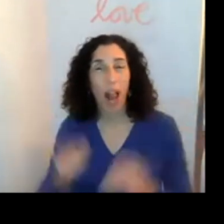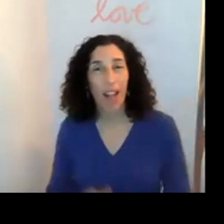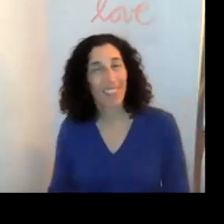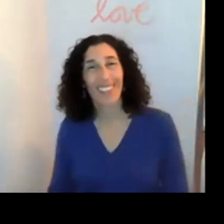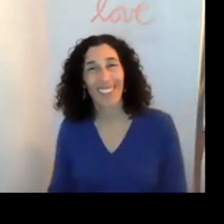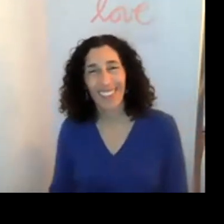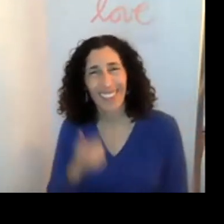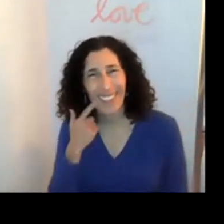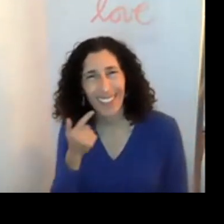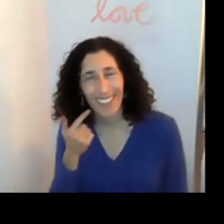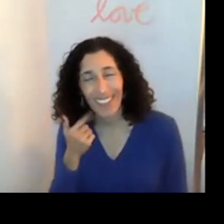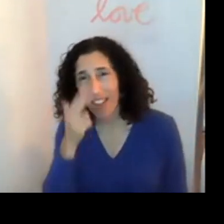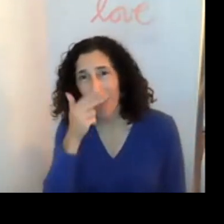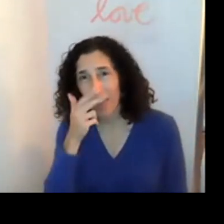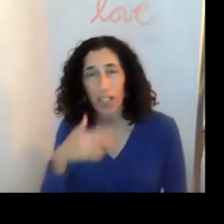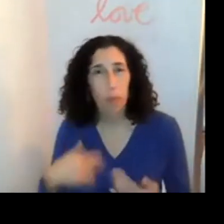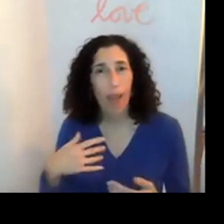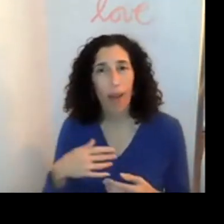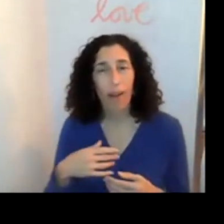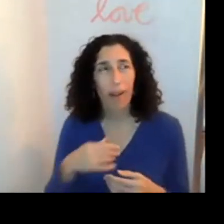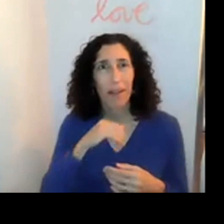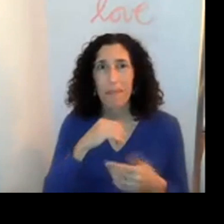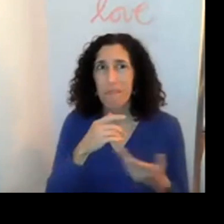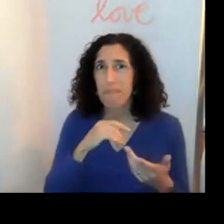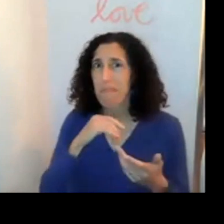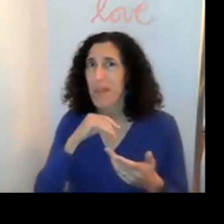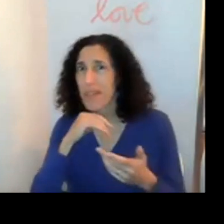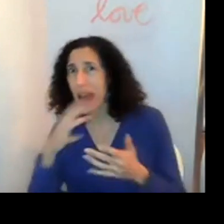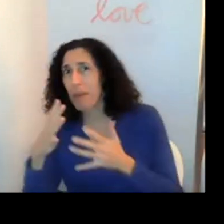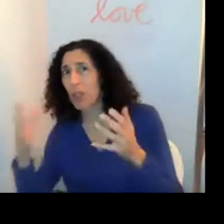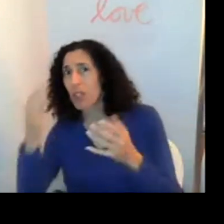chat from Cavar. “Do you have recommendations in regard to dealing with images that others